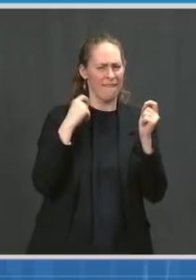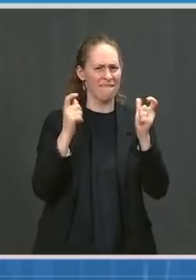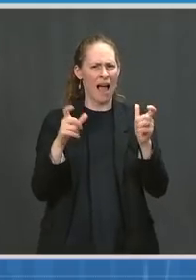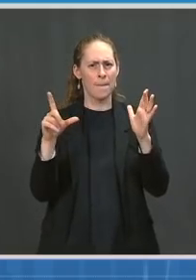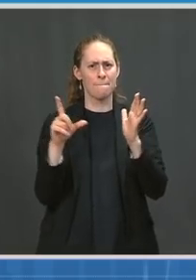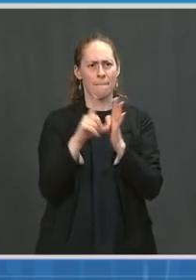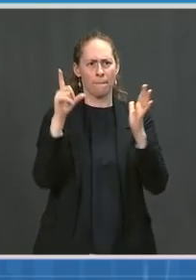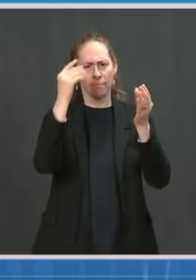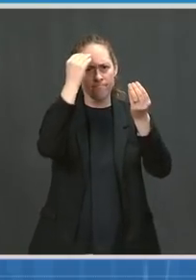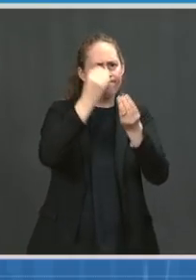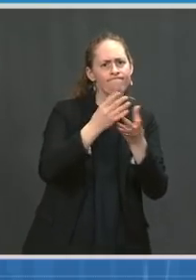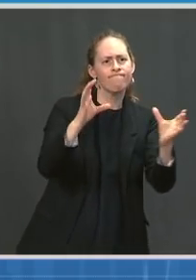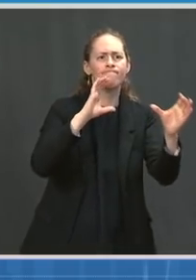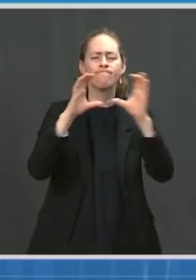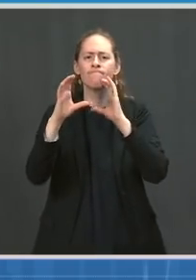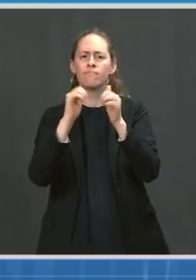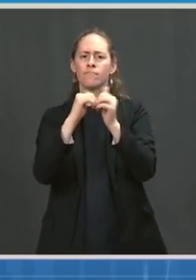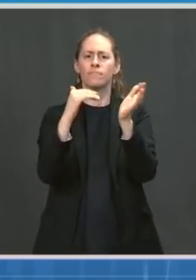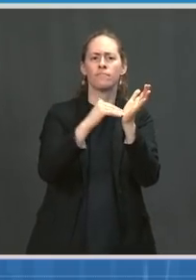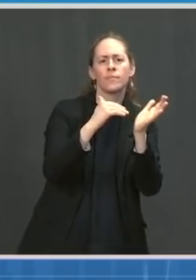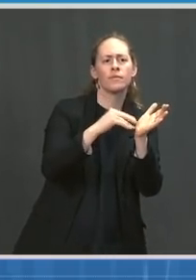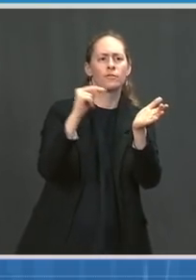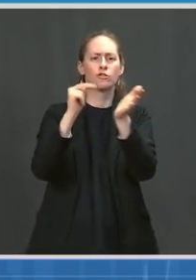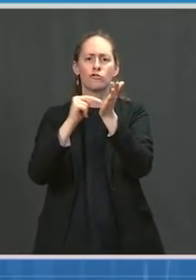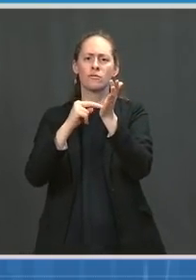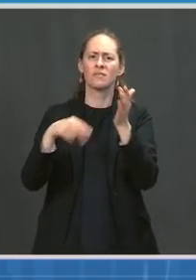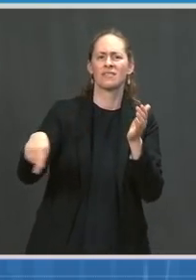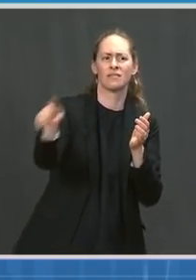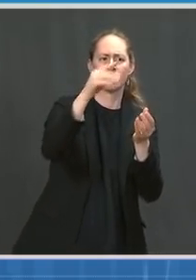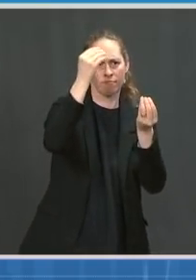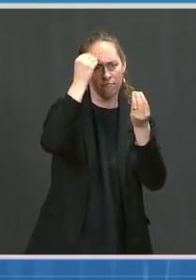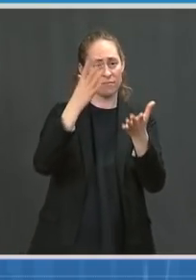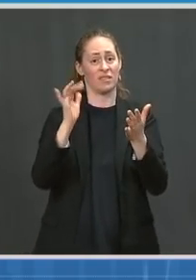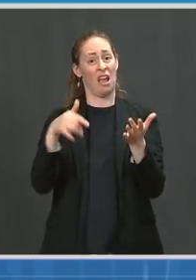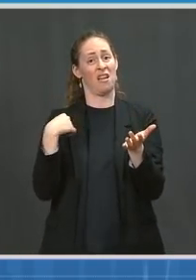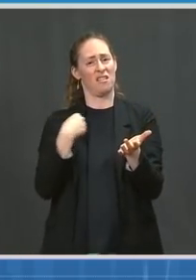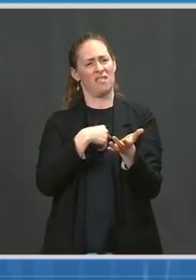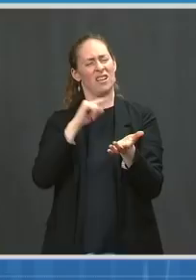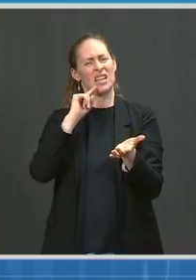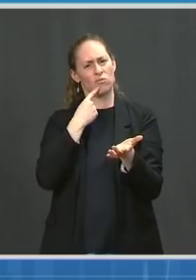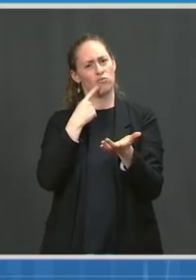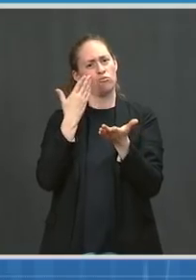and the public. This demonstrates that the safety systems we have in place are working.